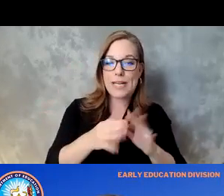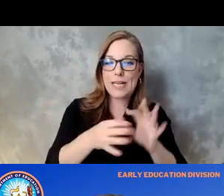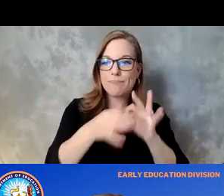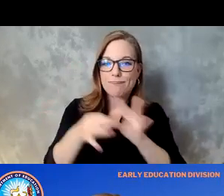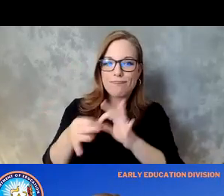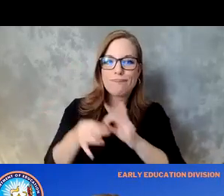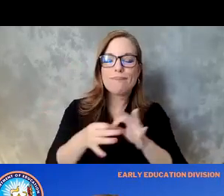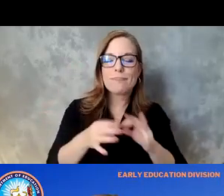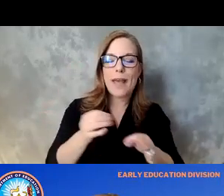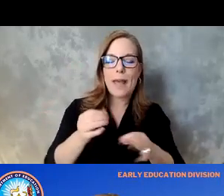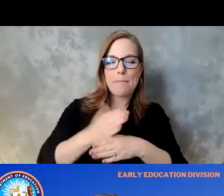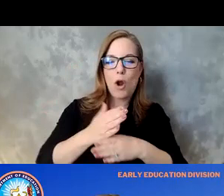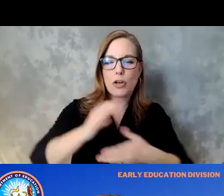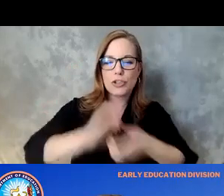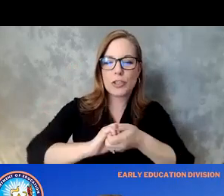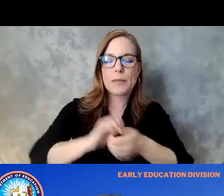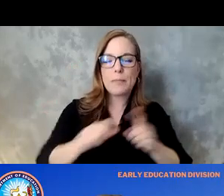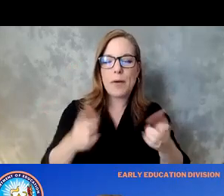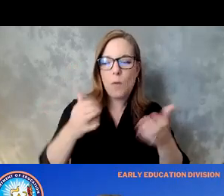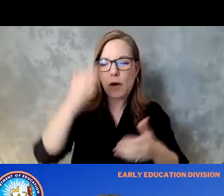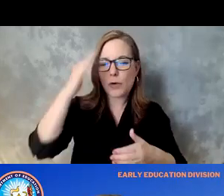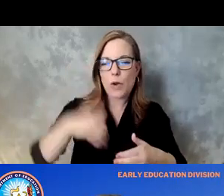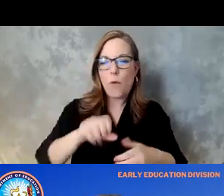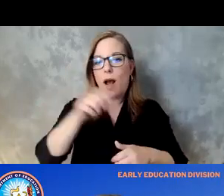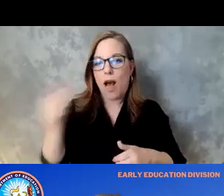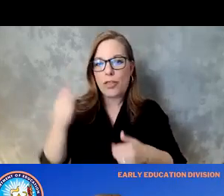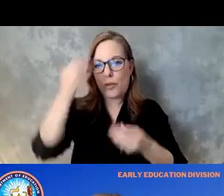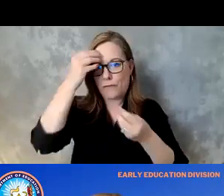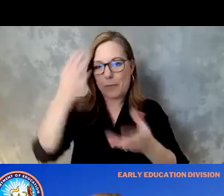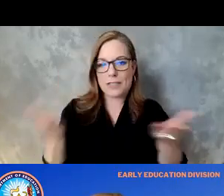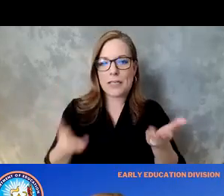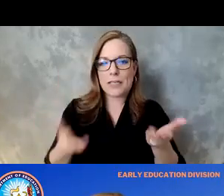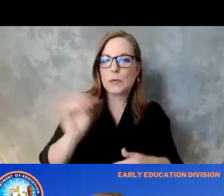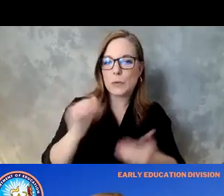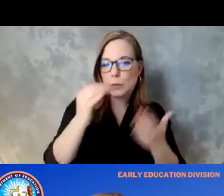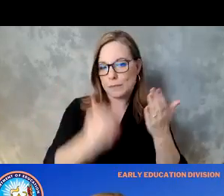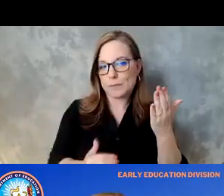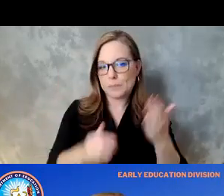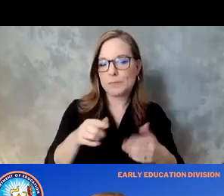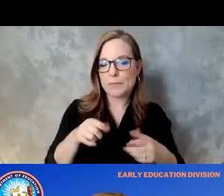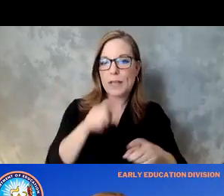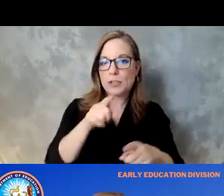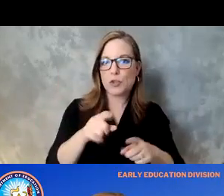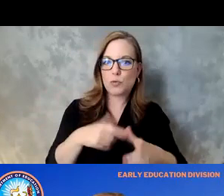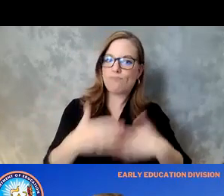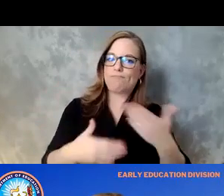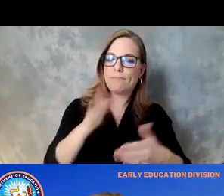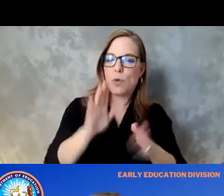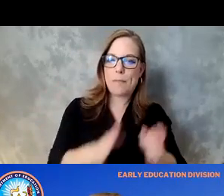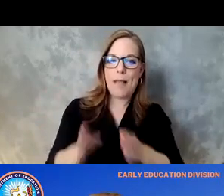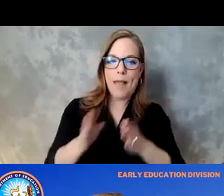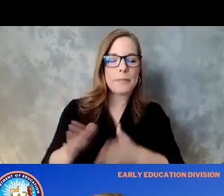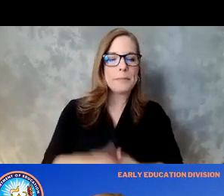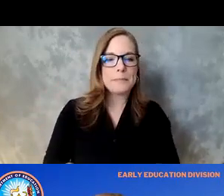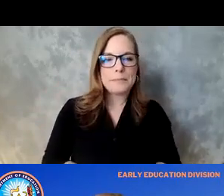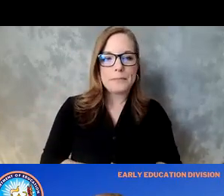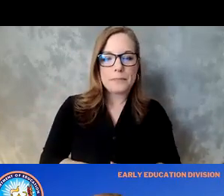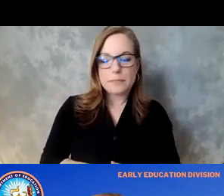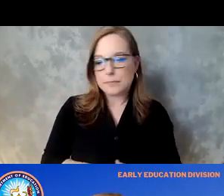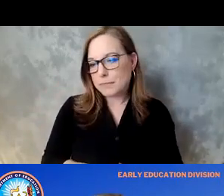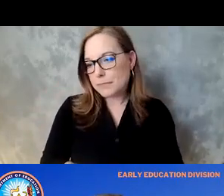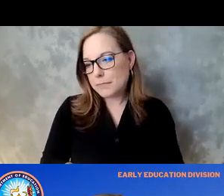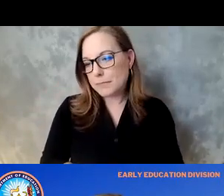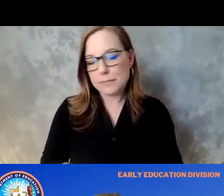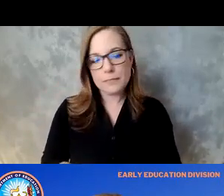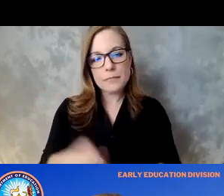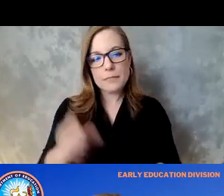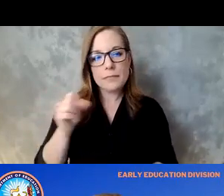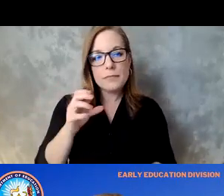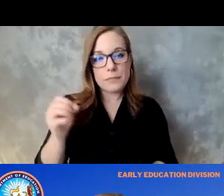in this critical resource as you dive deeper into your planning work. So as part of this